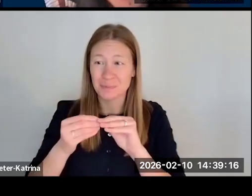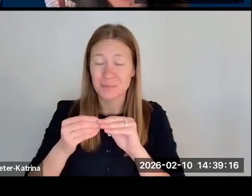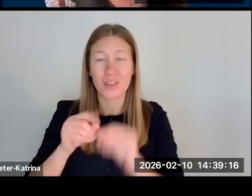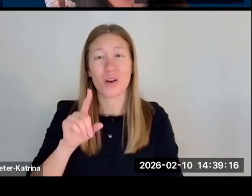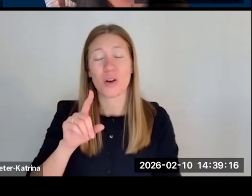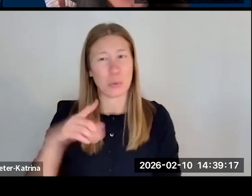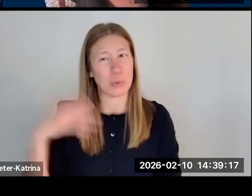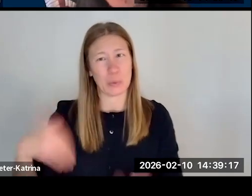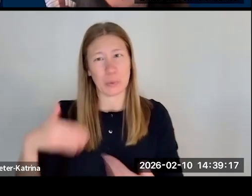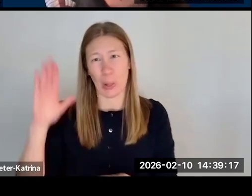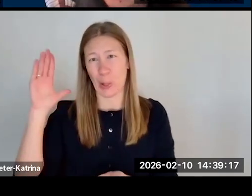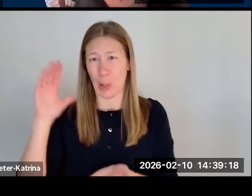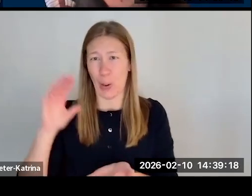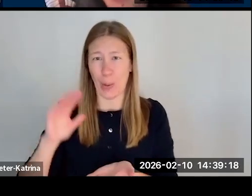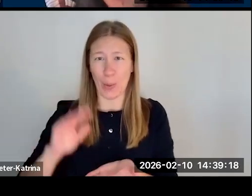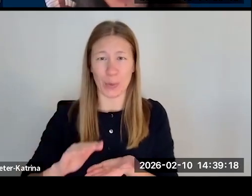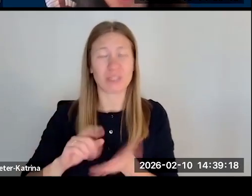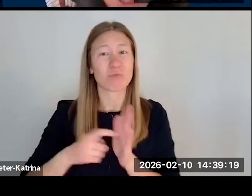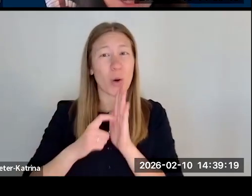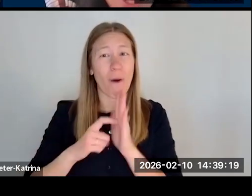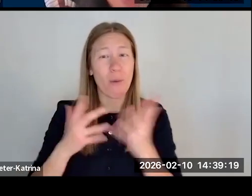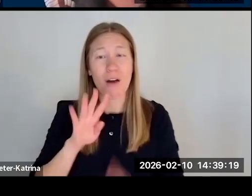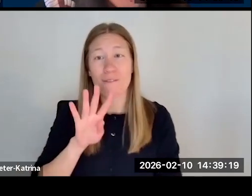We need it to be at least 4.5 to one